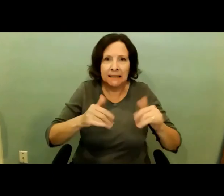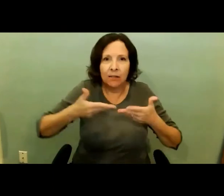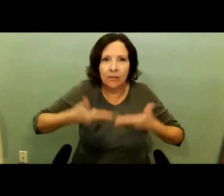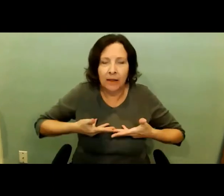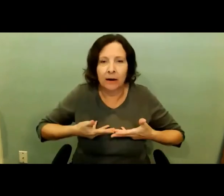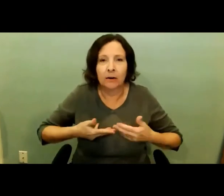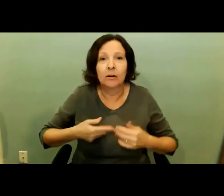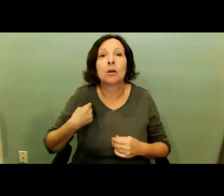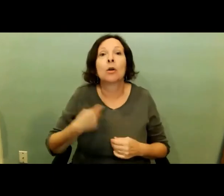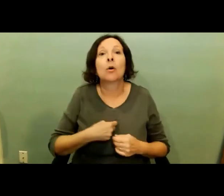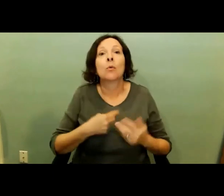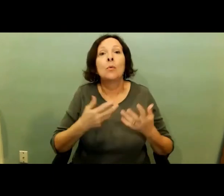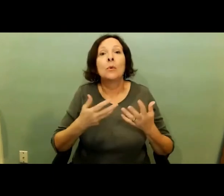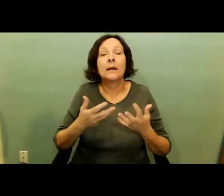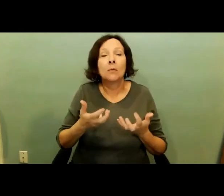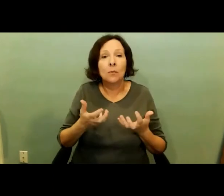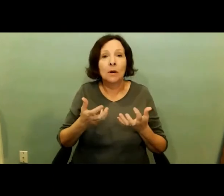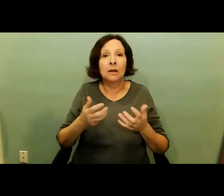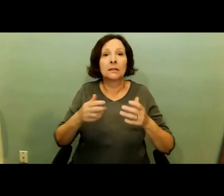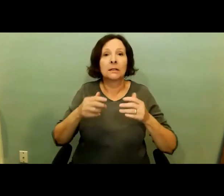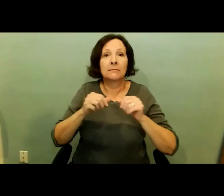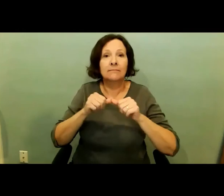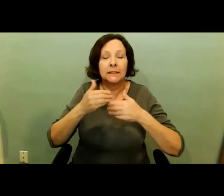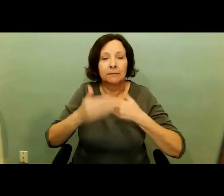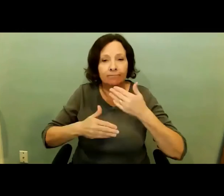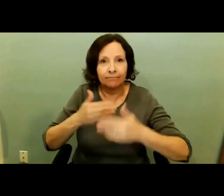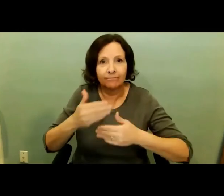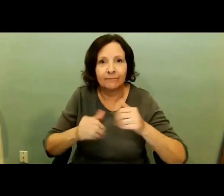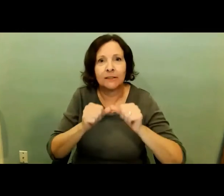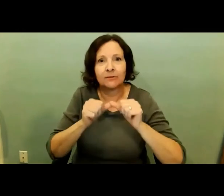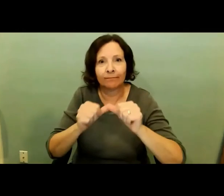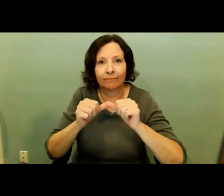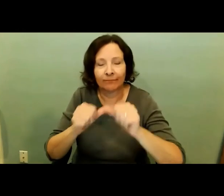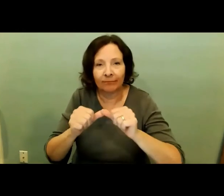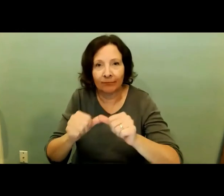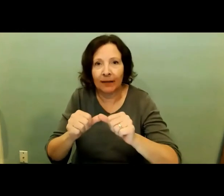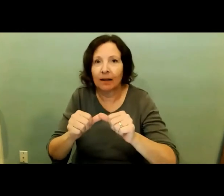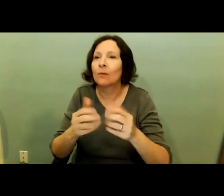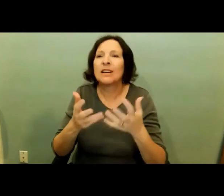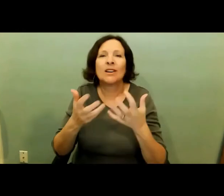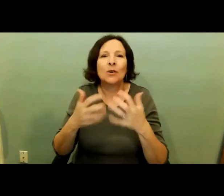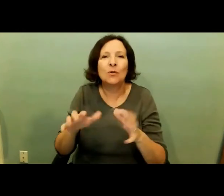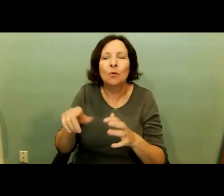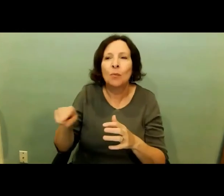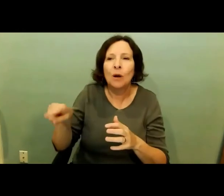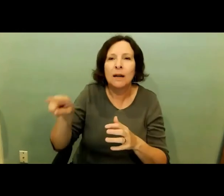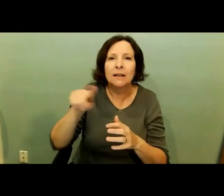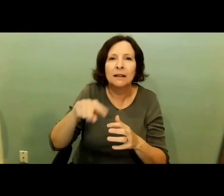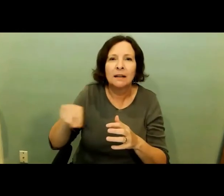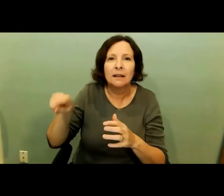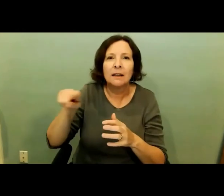of departmental climates and practices that result in culturally aware mentor training